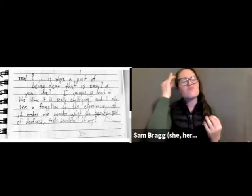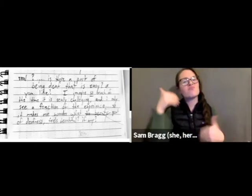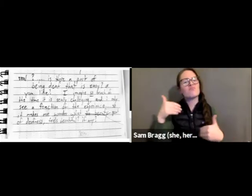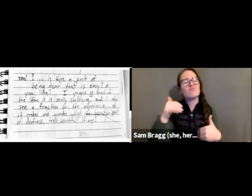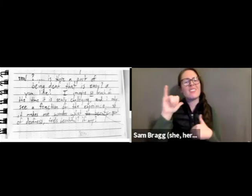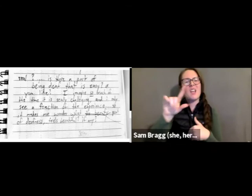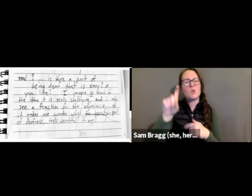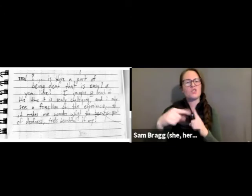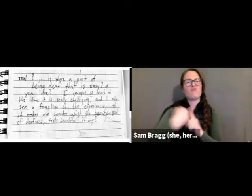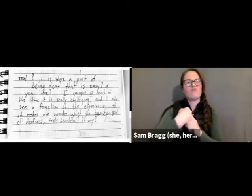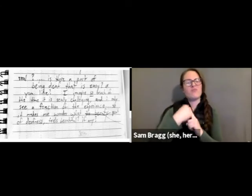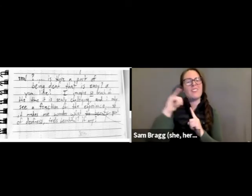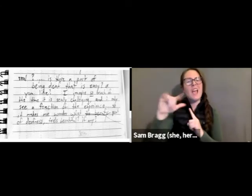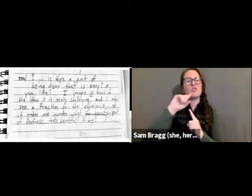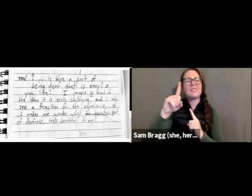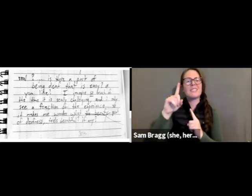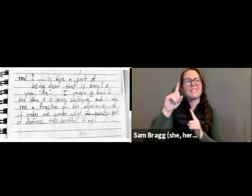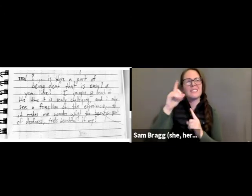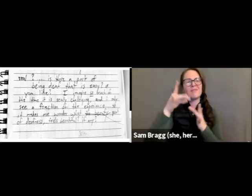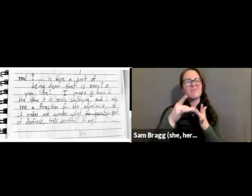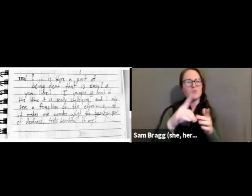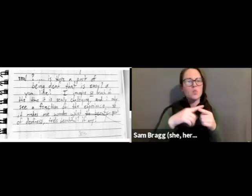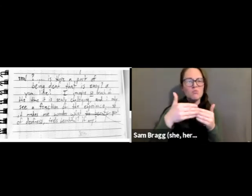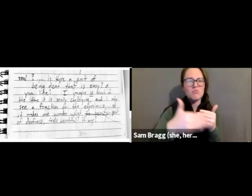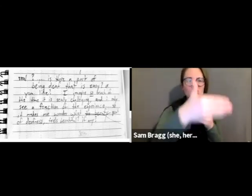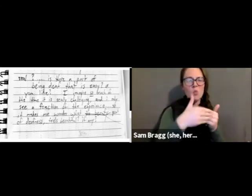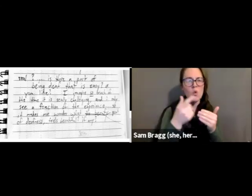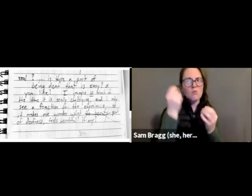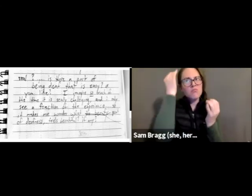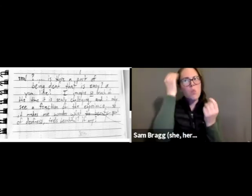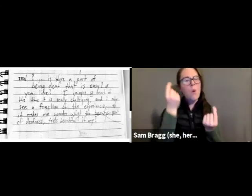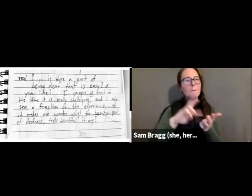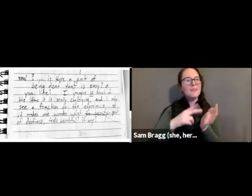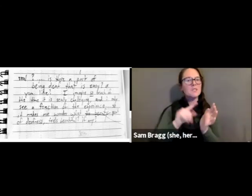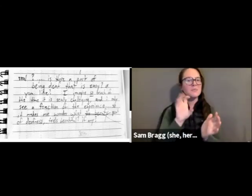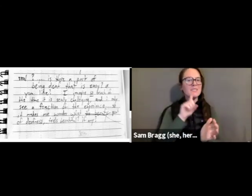deafness is gorgeous and that question really just impacted me and led me to this pattern of thinking